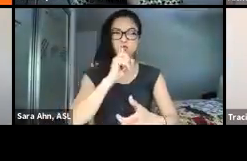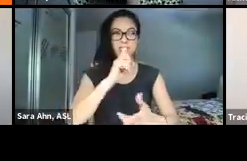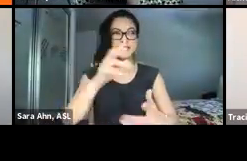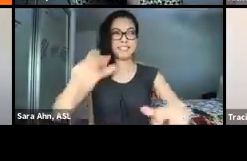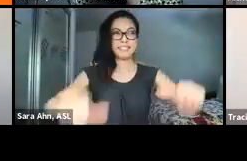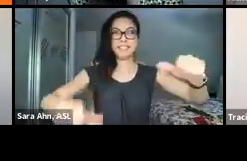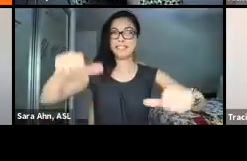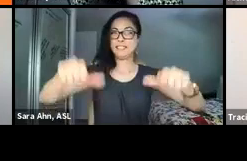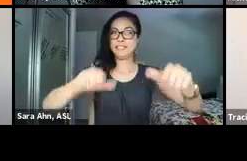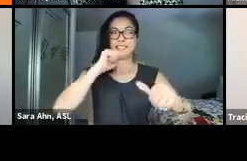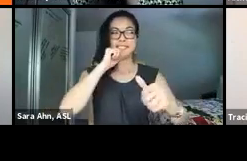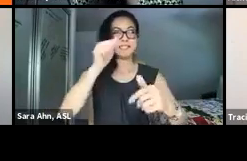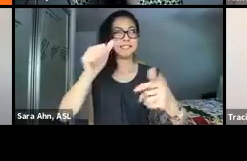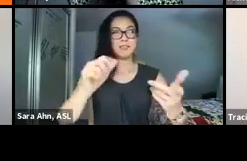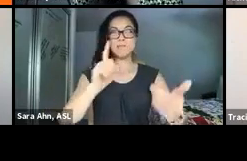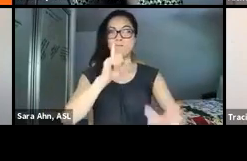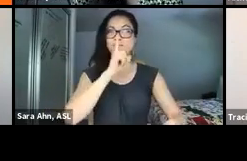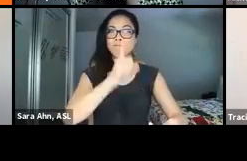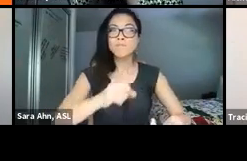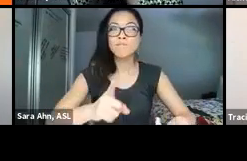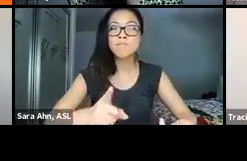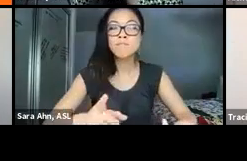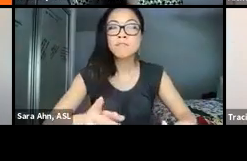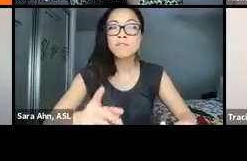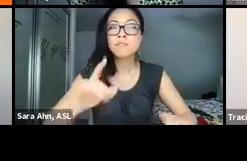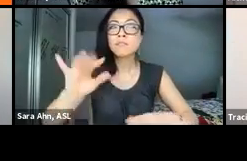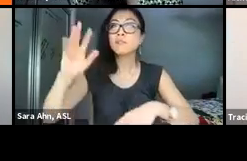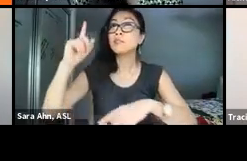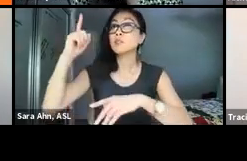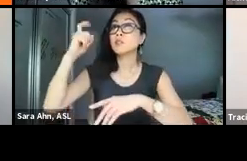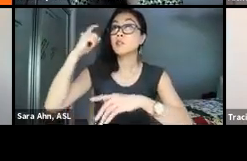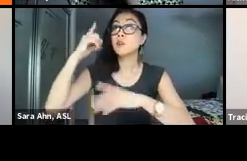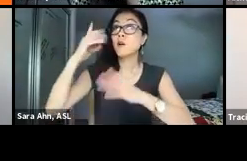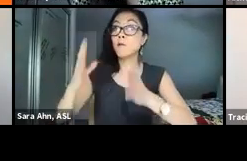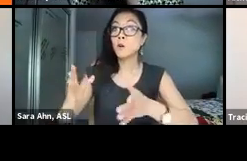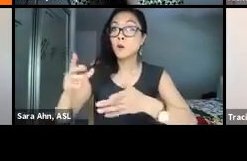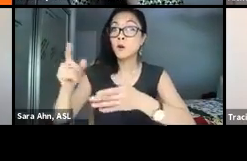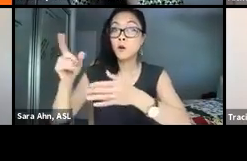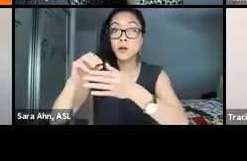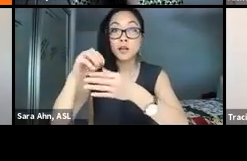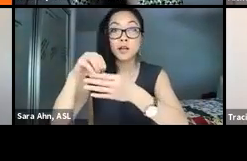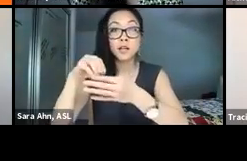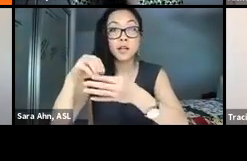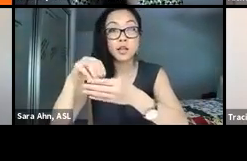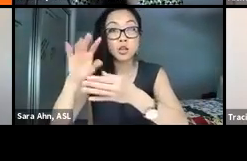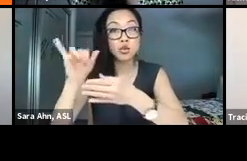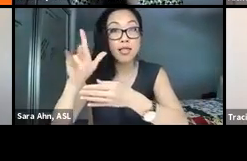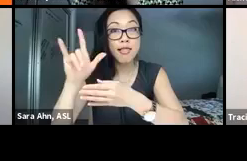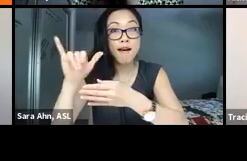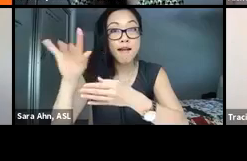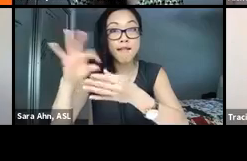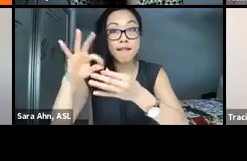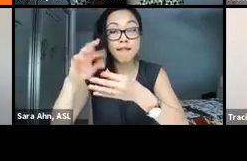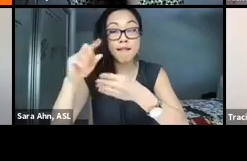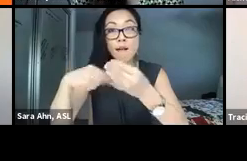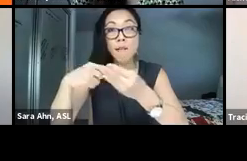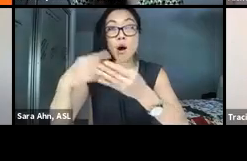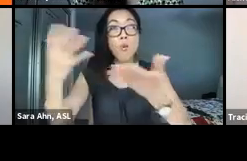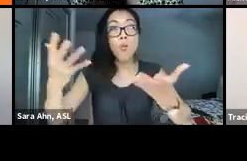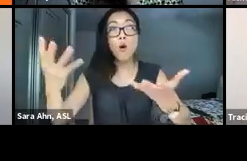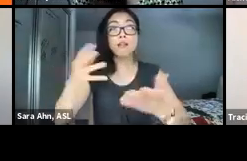will have harder time to find work because of measures that might be required by government